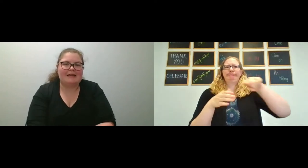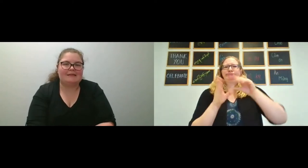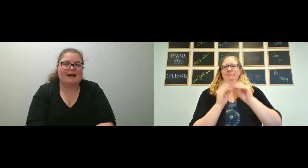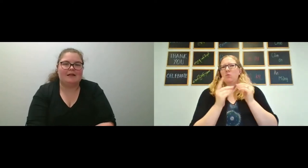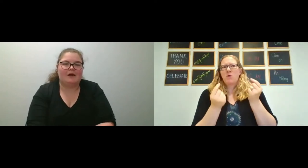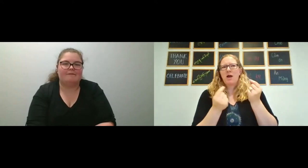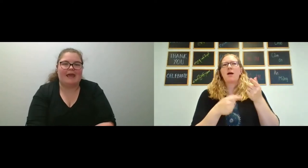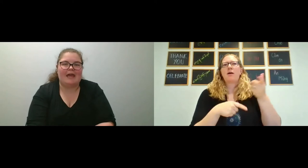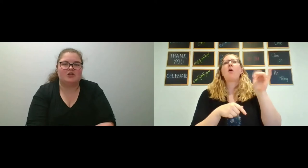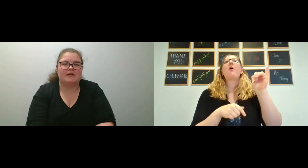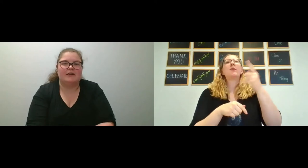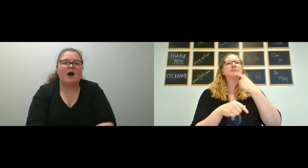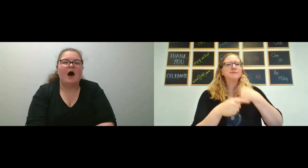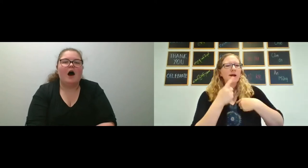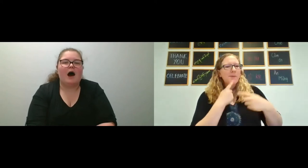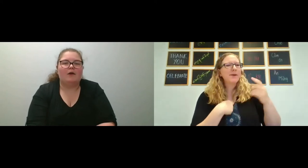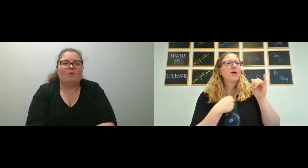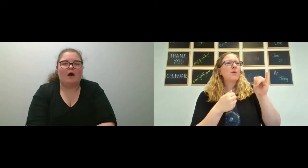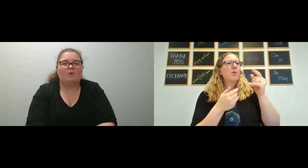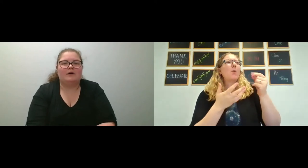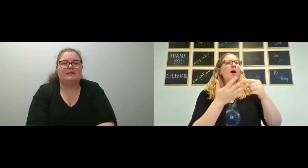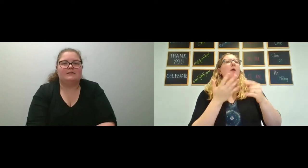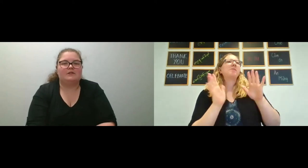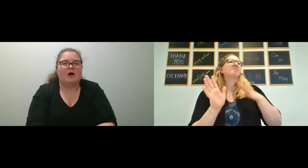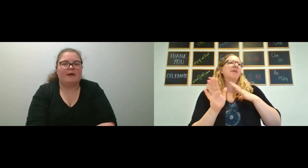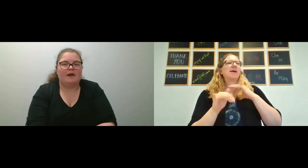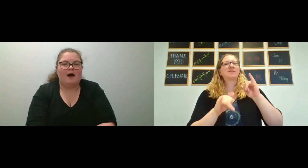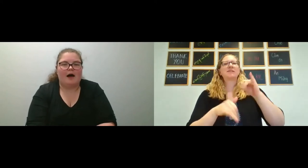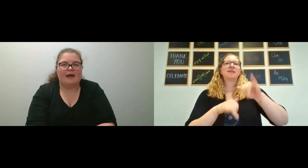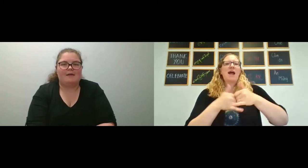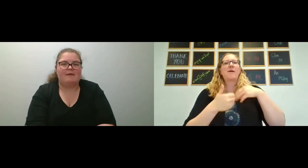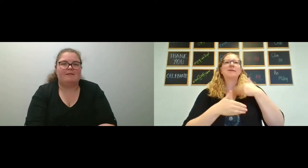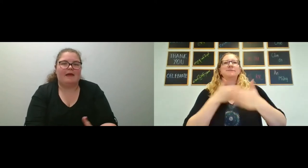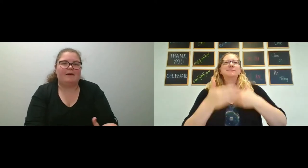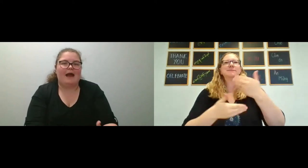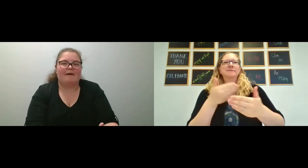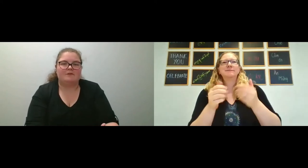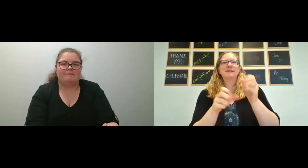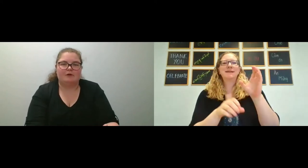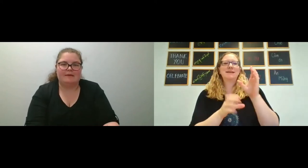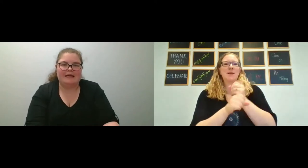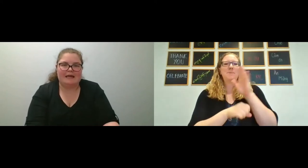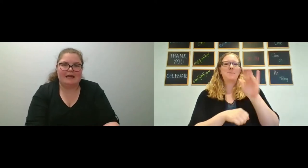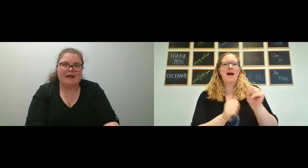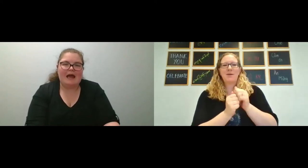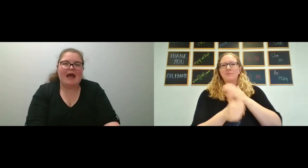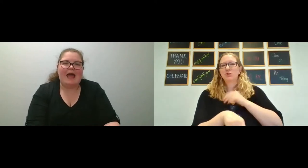to get that clarification on what was going on and then they would have to fill me in.